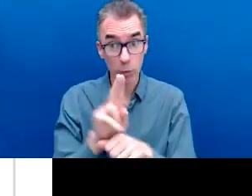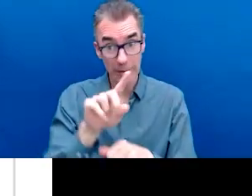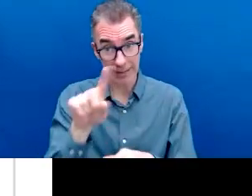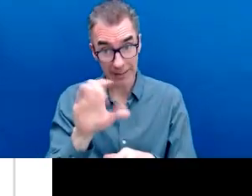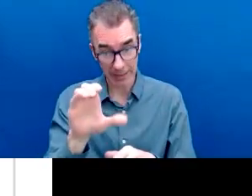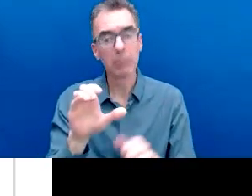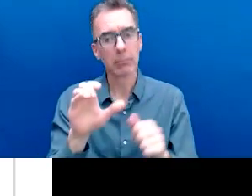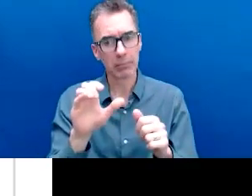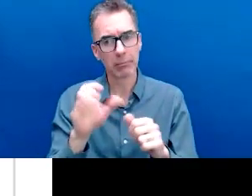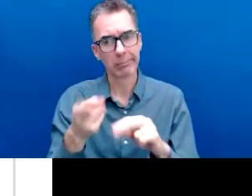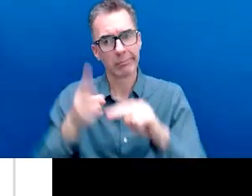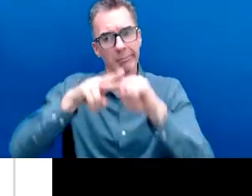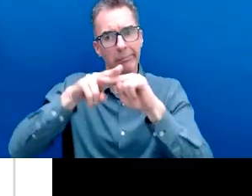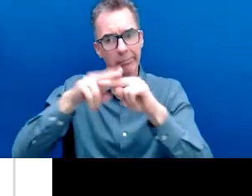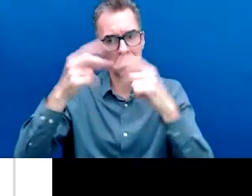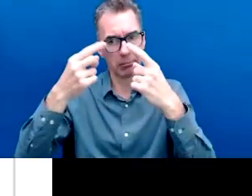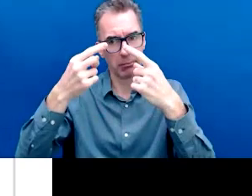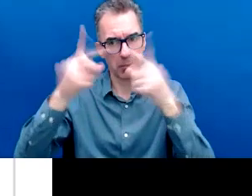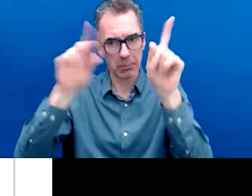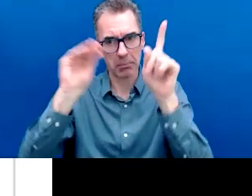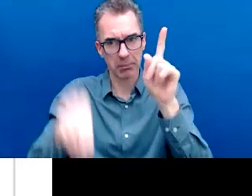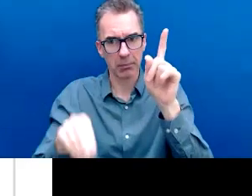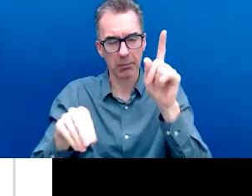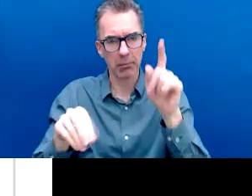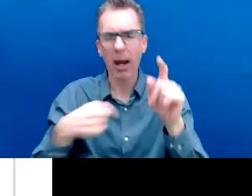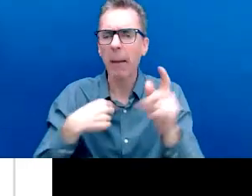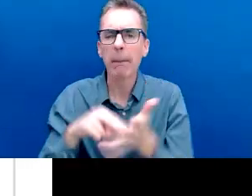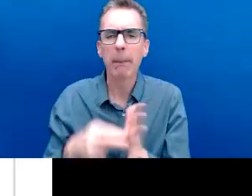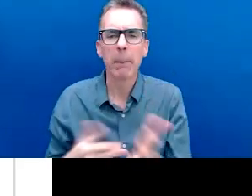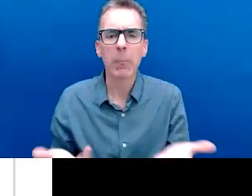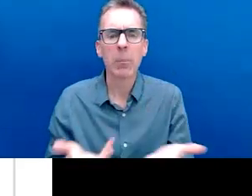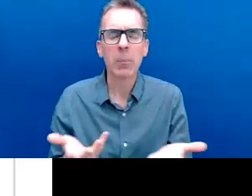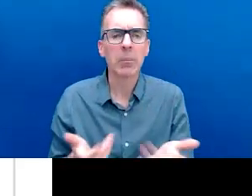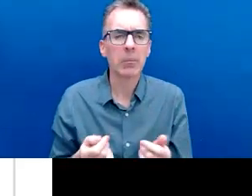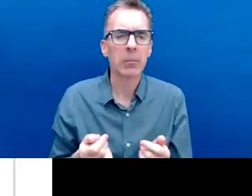And what I mean by overall success rates is that, they